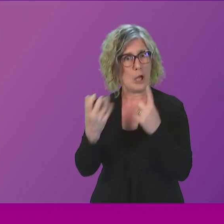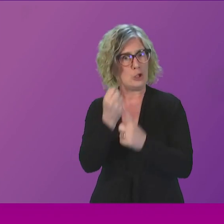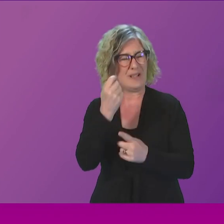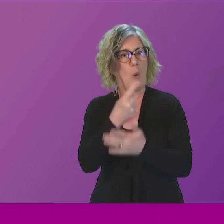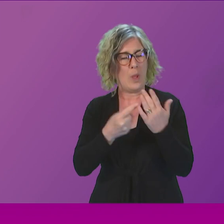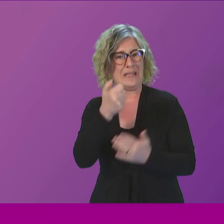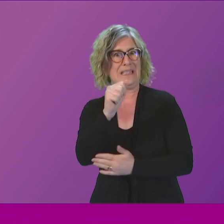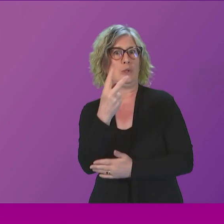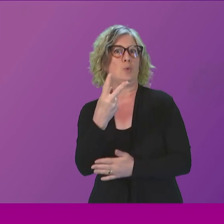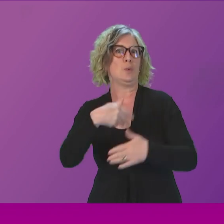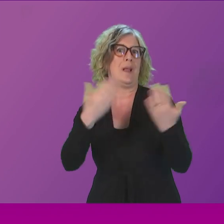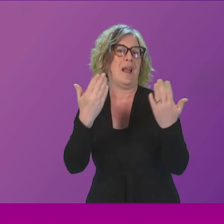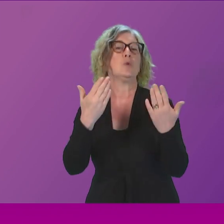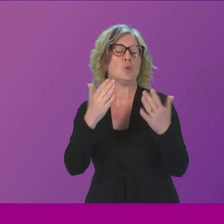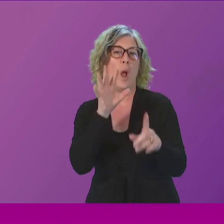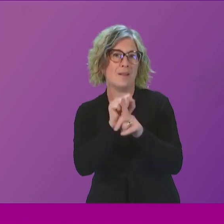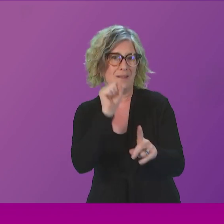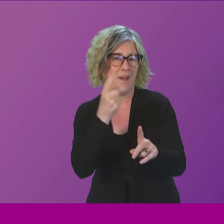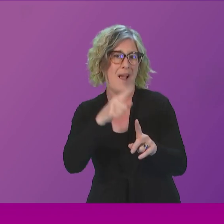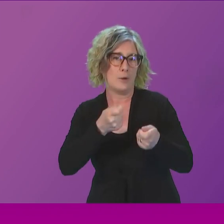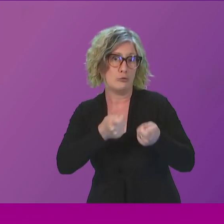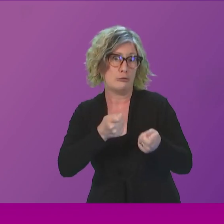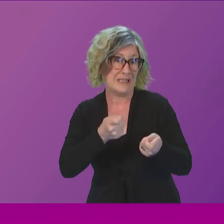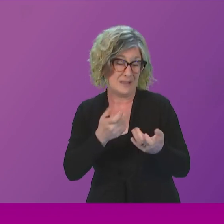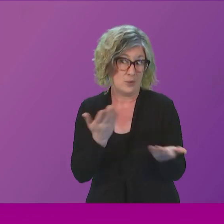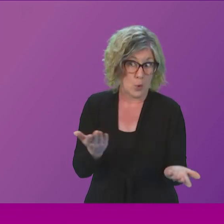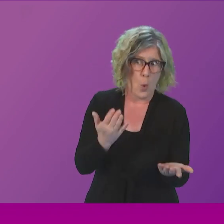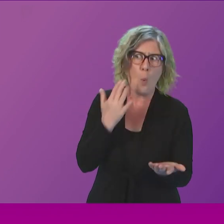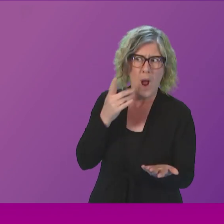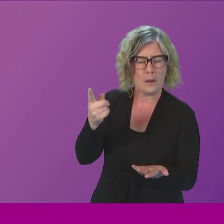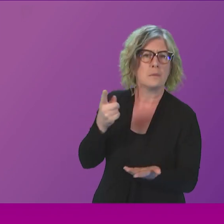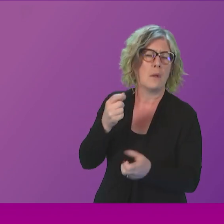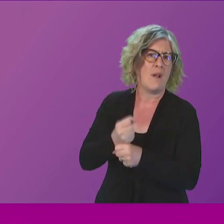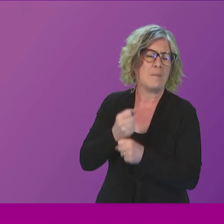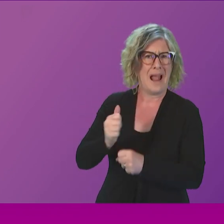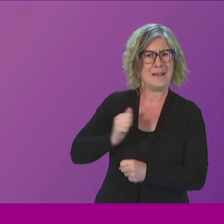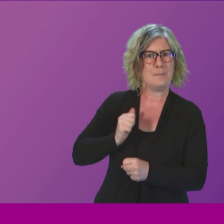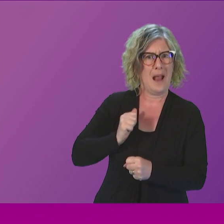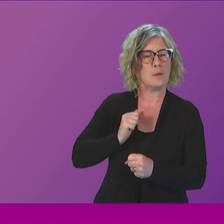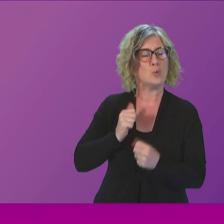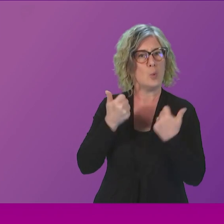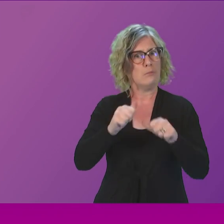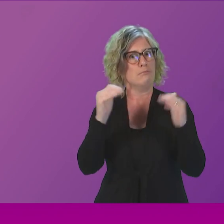does not mention it at all. When does the Government expect to meet the 62-day cancer treatment standard?